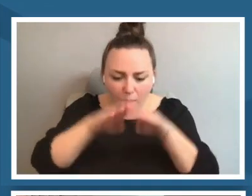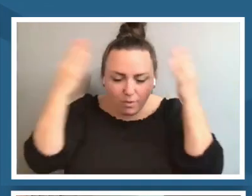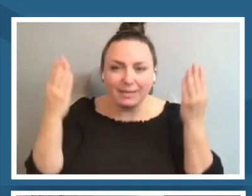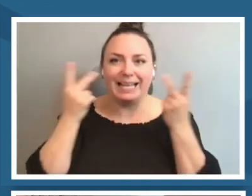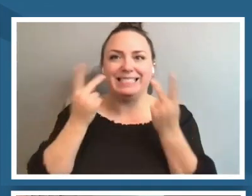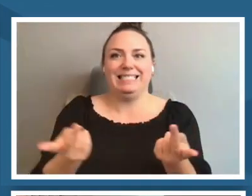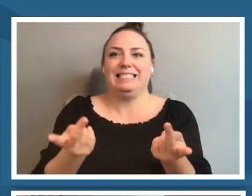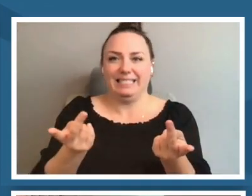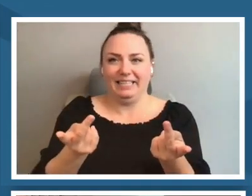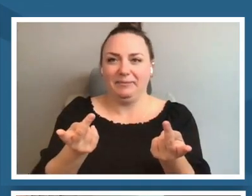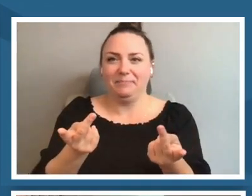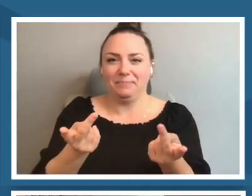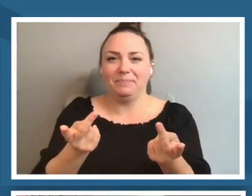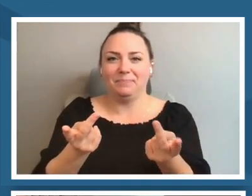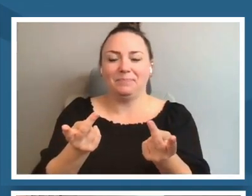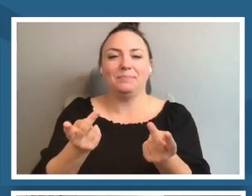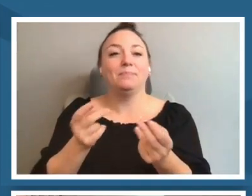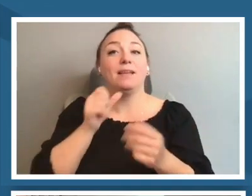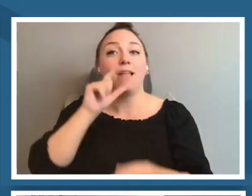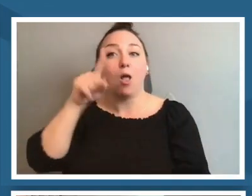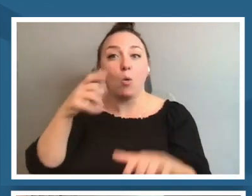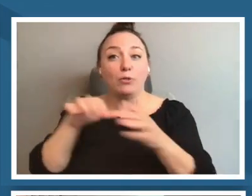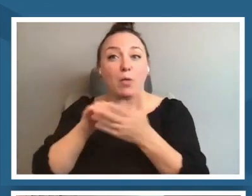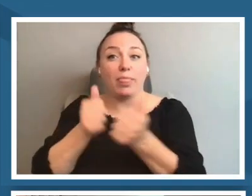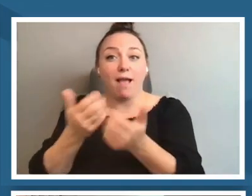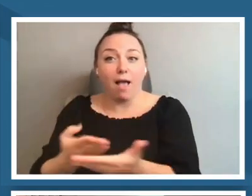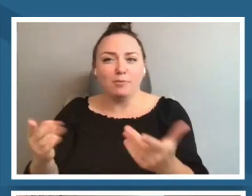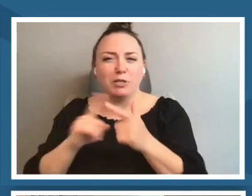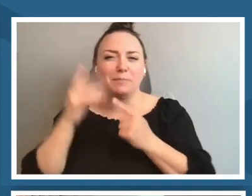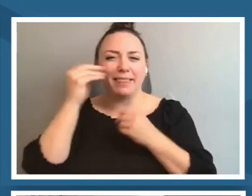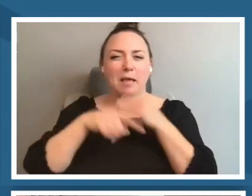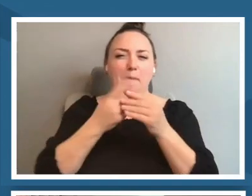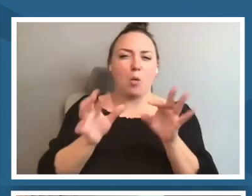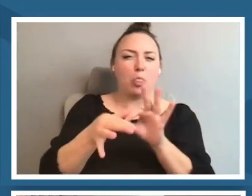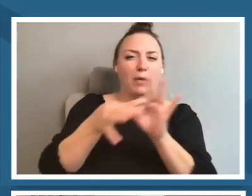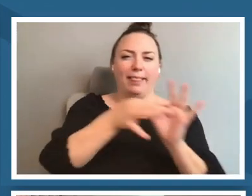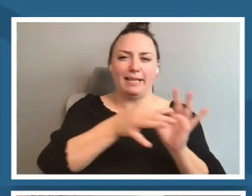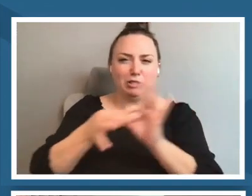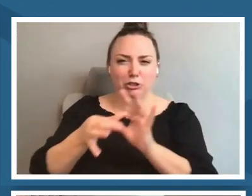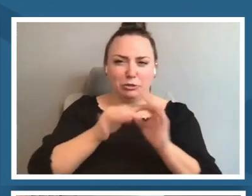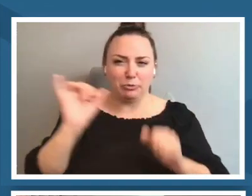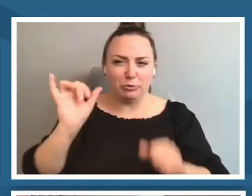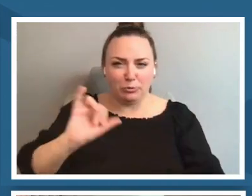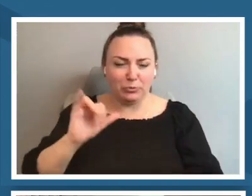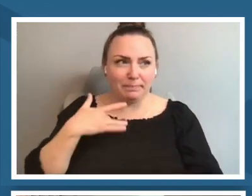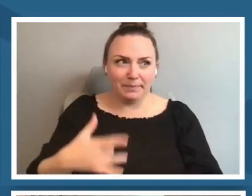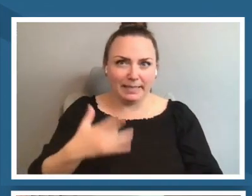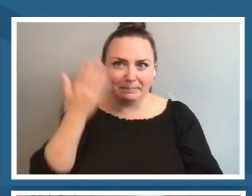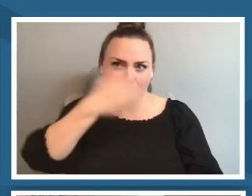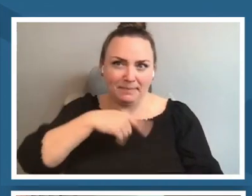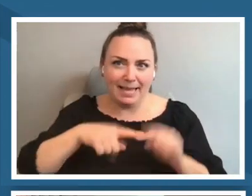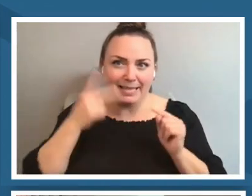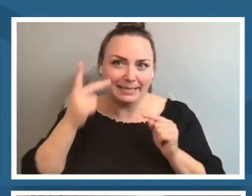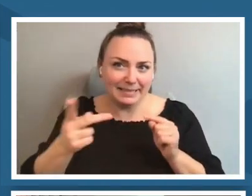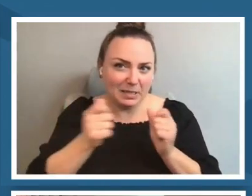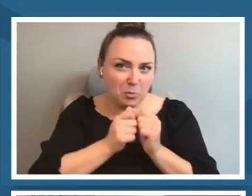objects but we're also thinking about the relationships which generally are not visible at all with these objects